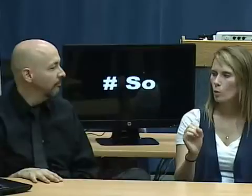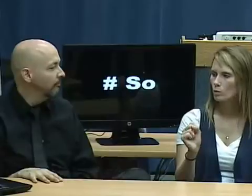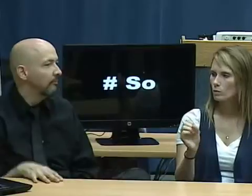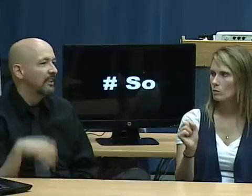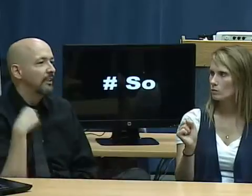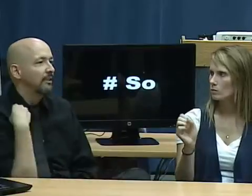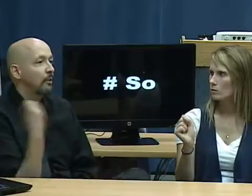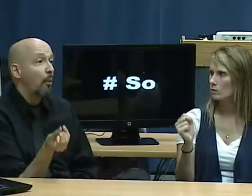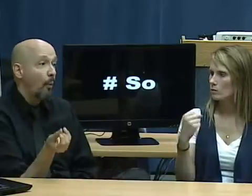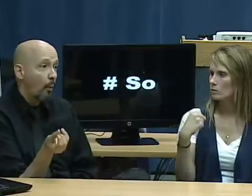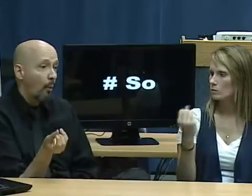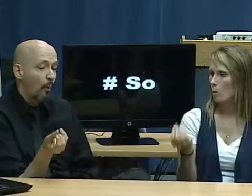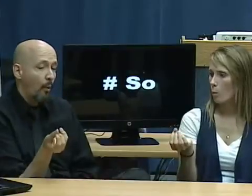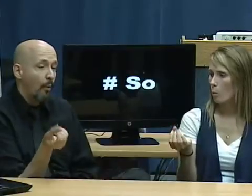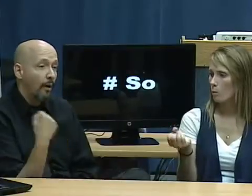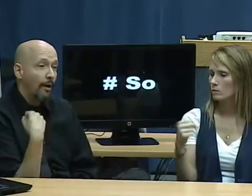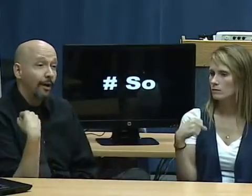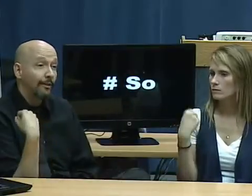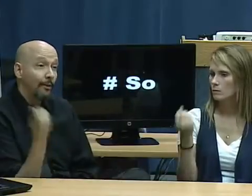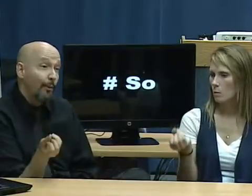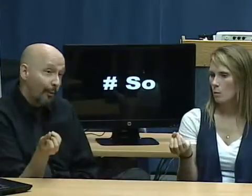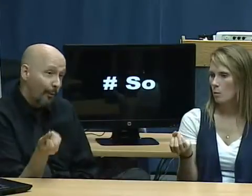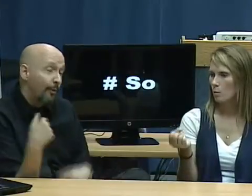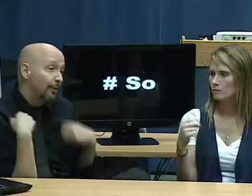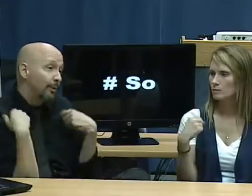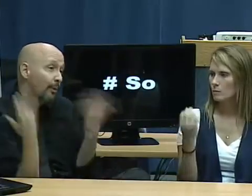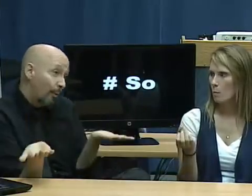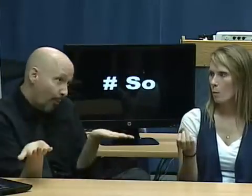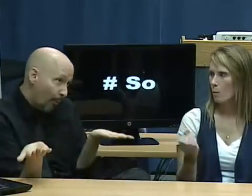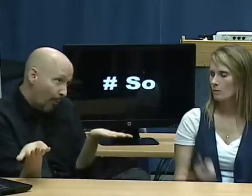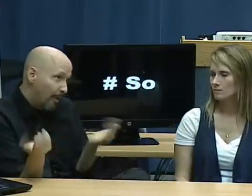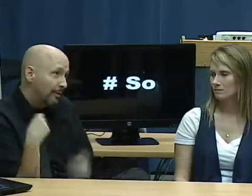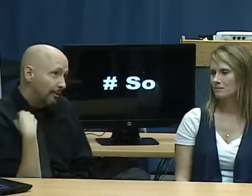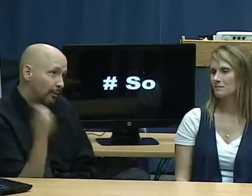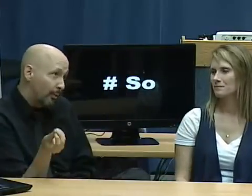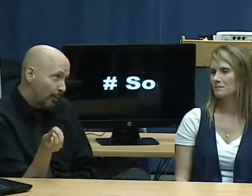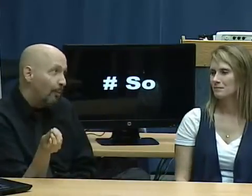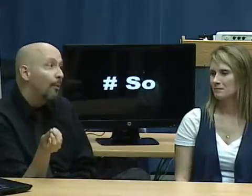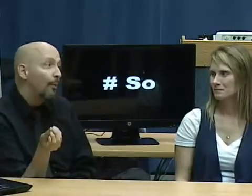S-O? #SO #SO what? #SO